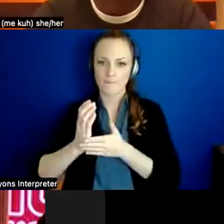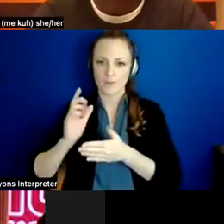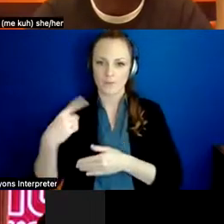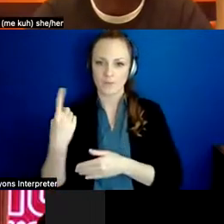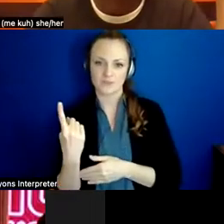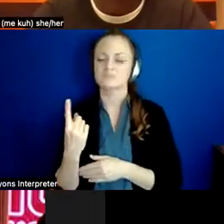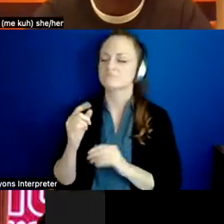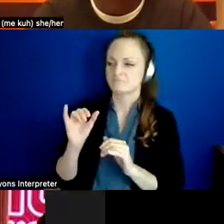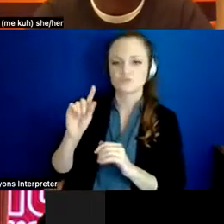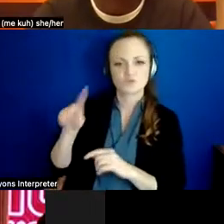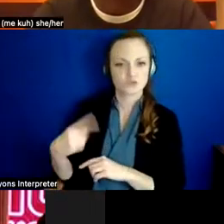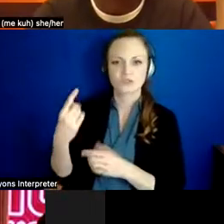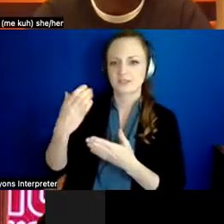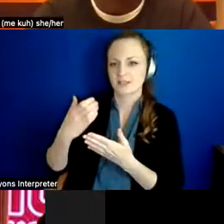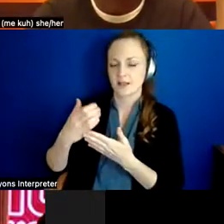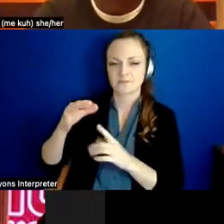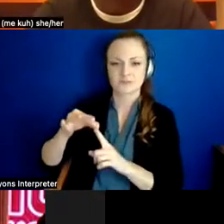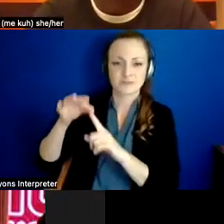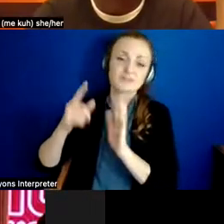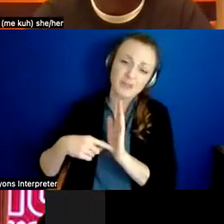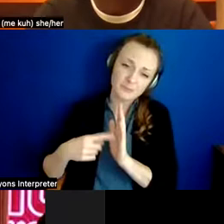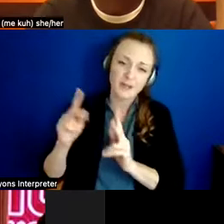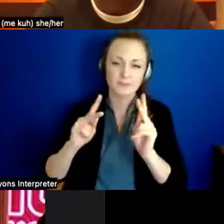Elijah Sometimes people have a chair, but mostly.